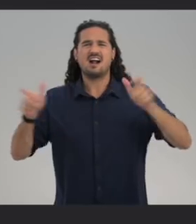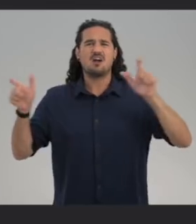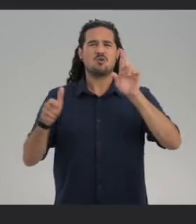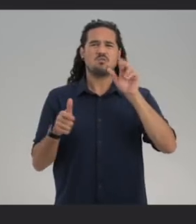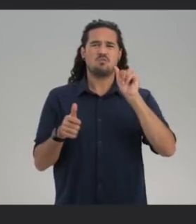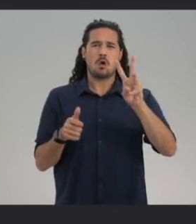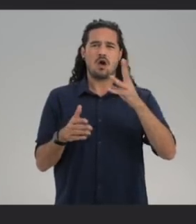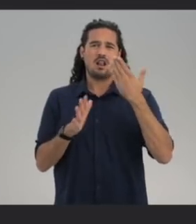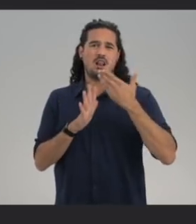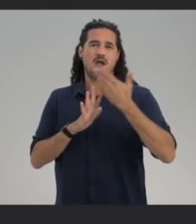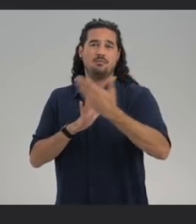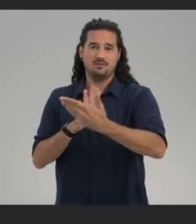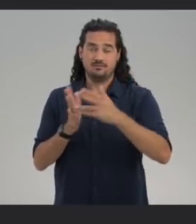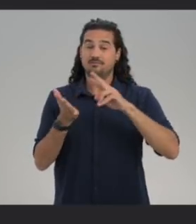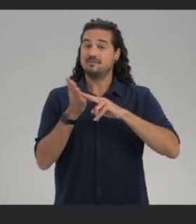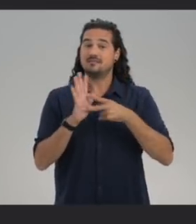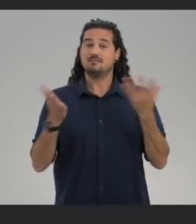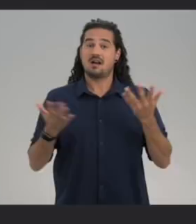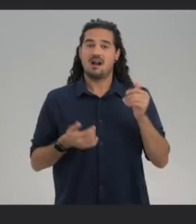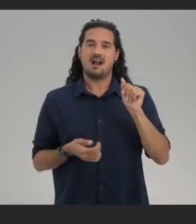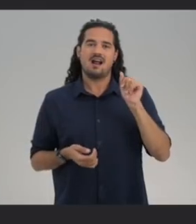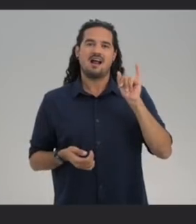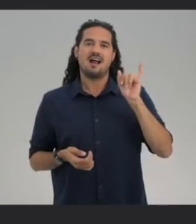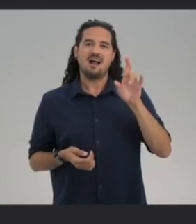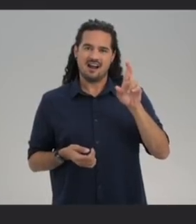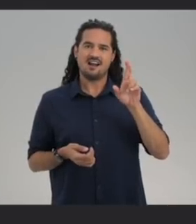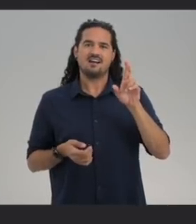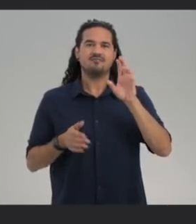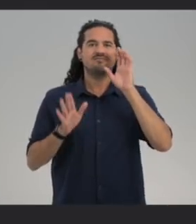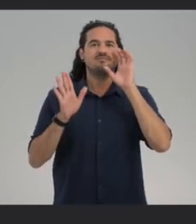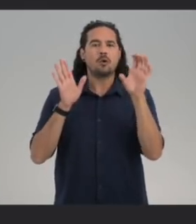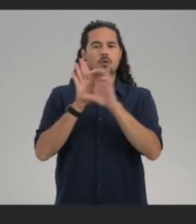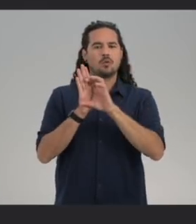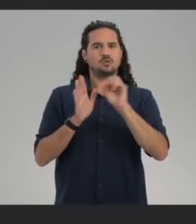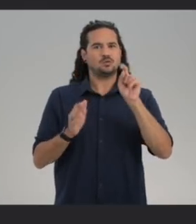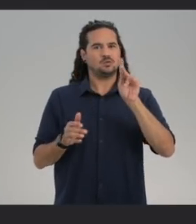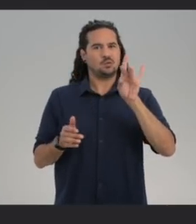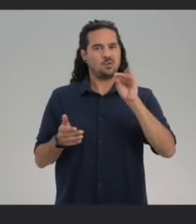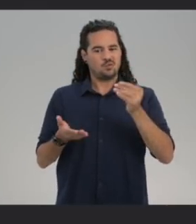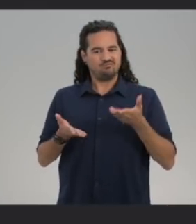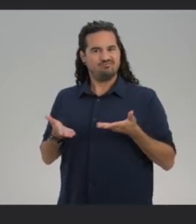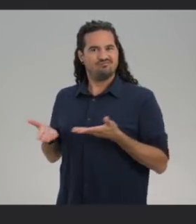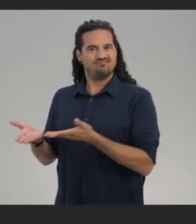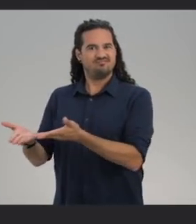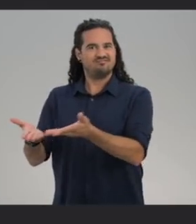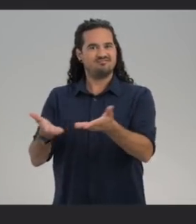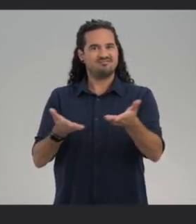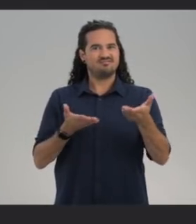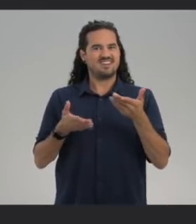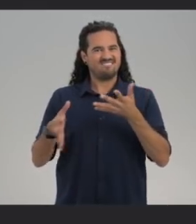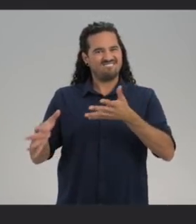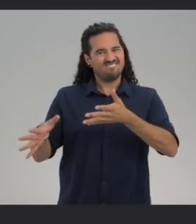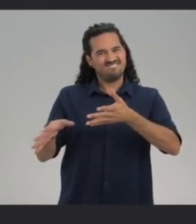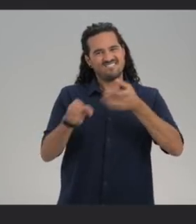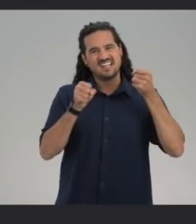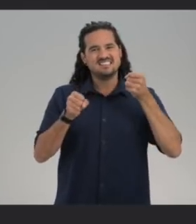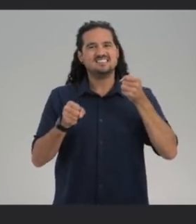turning your Air into a mobile photo studio. And with the world's fastest integrated graphics that feature up to eight cores,